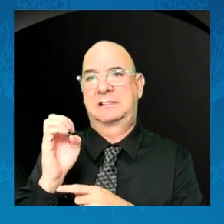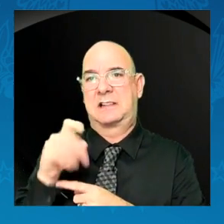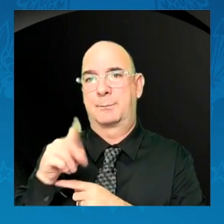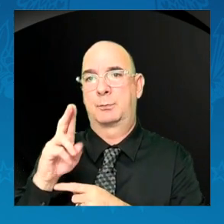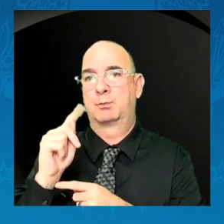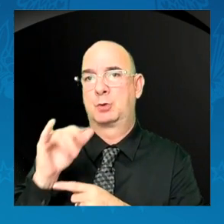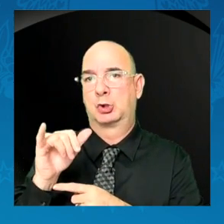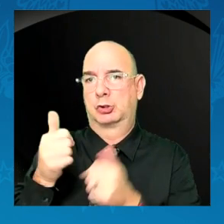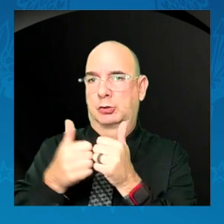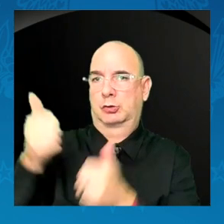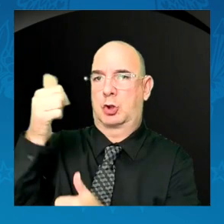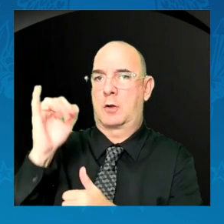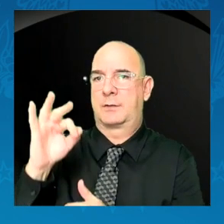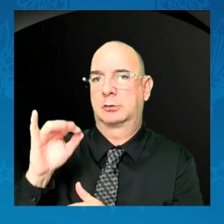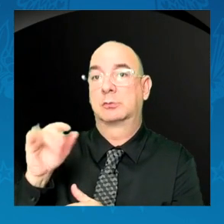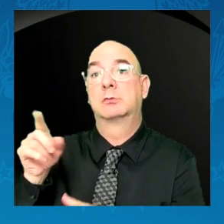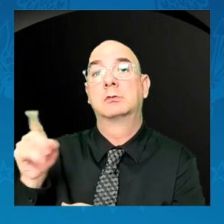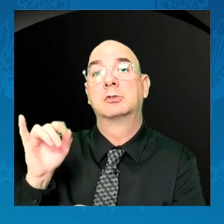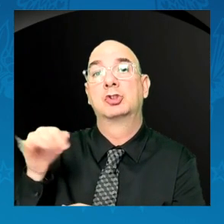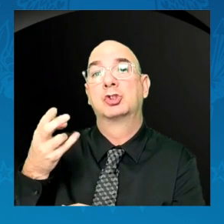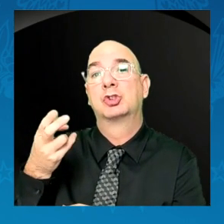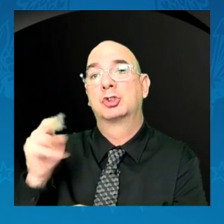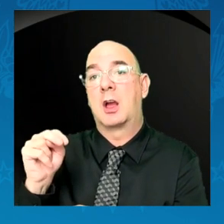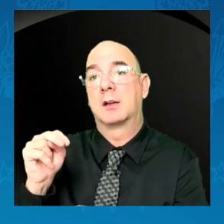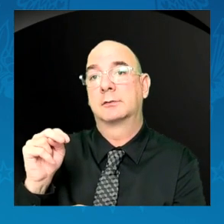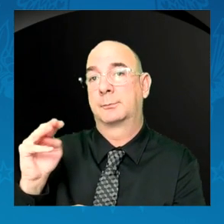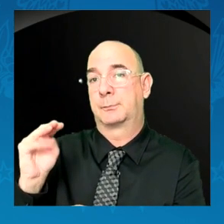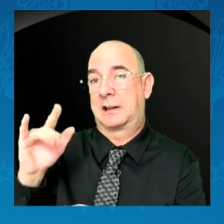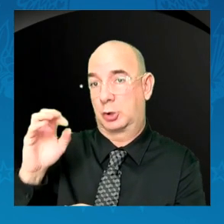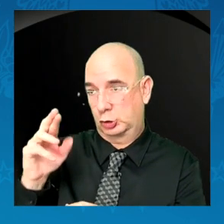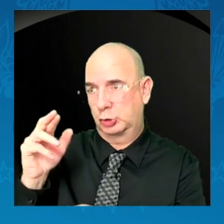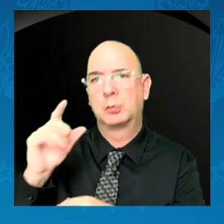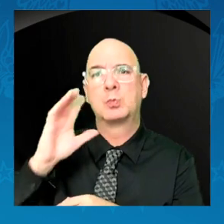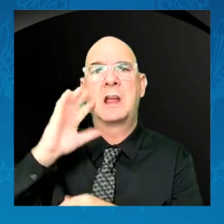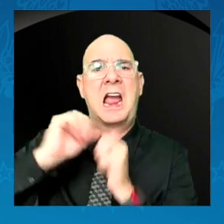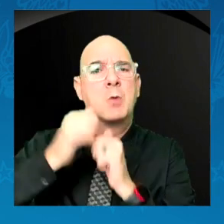within the federal workforce, attract and retain a diverse